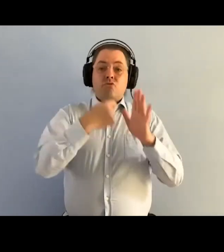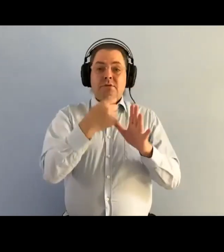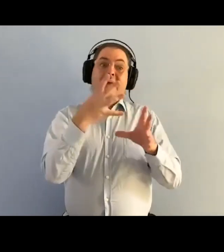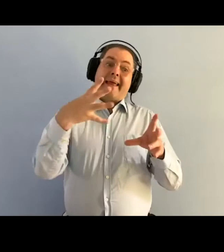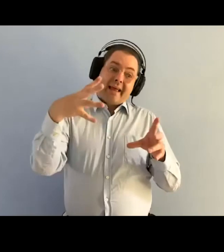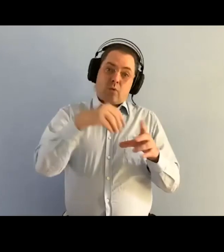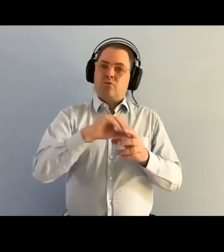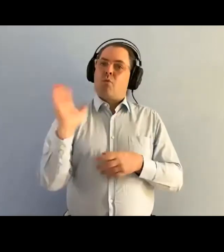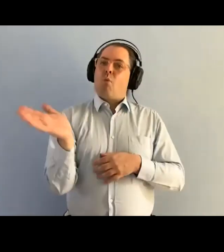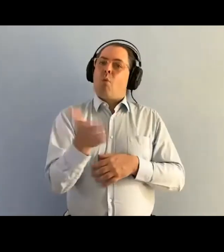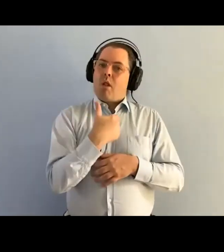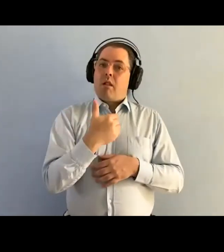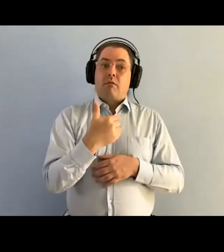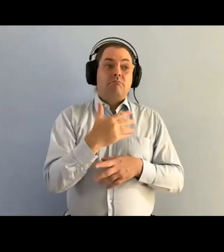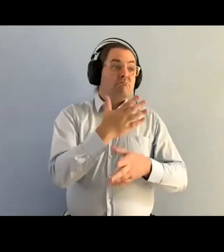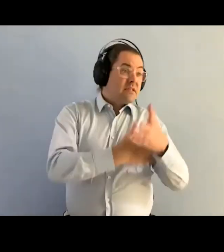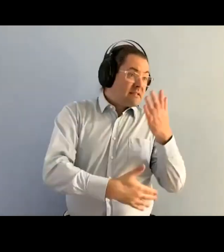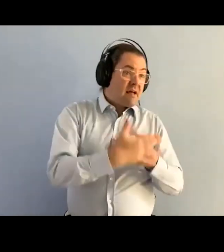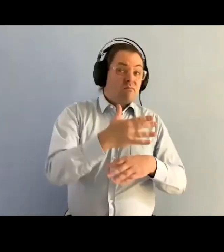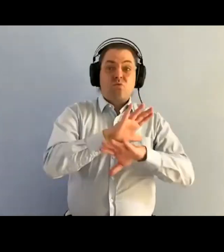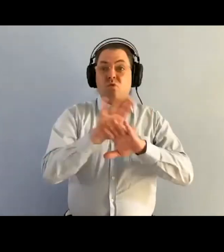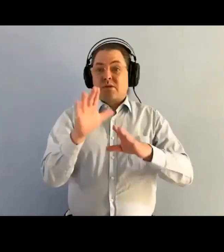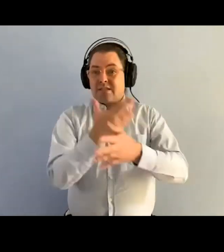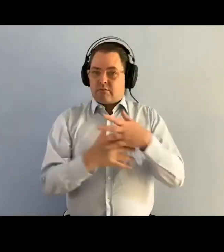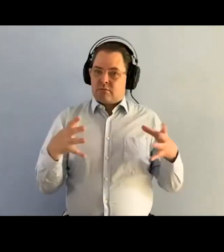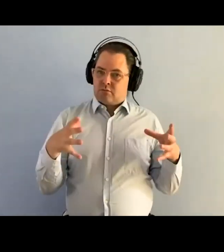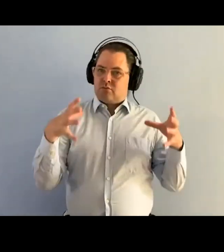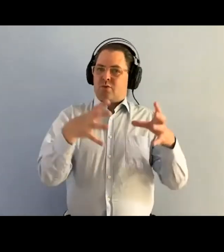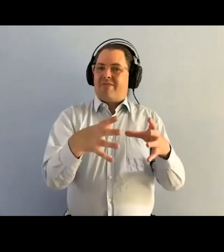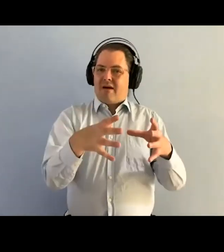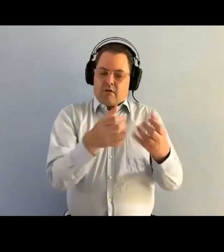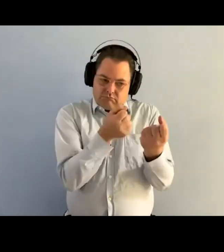various stakeholders response. We have formulated